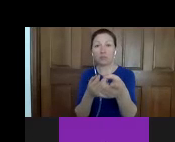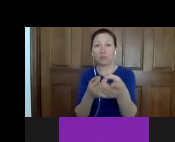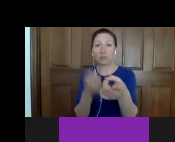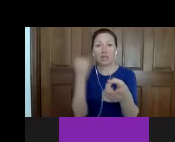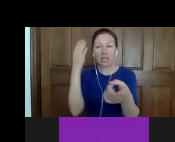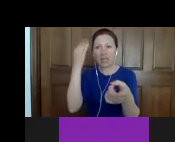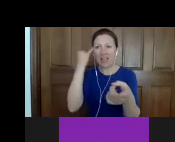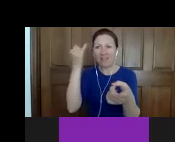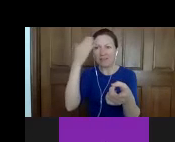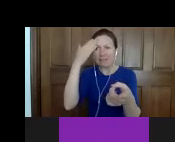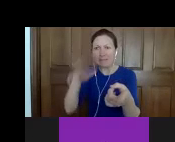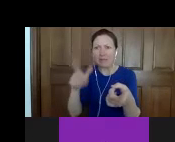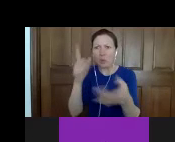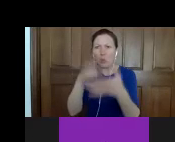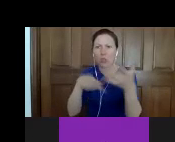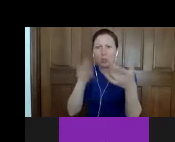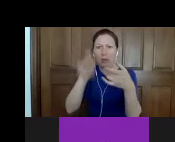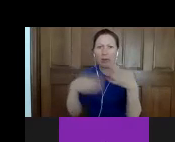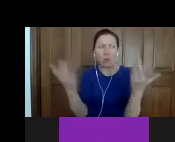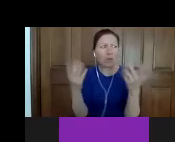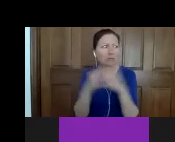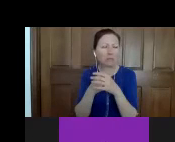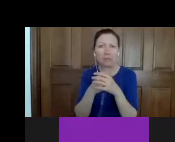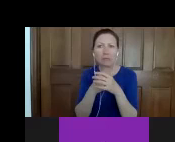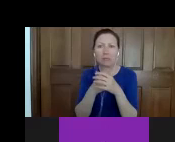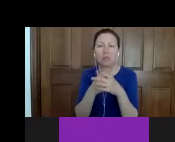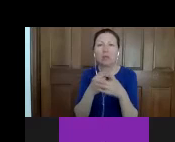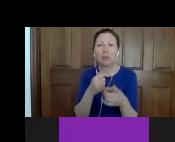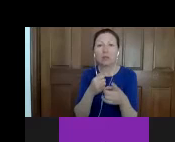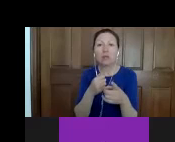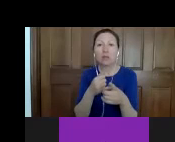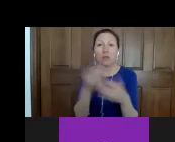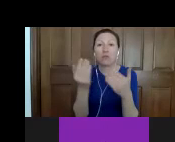you need or a new position is a new duty has come upon you a you and you're not quite